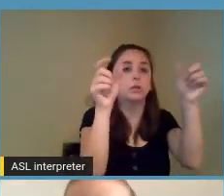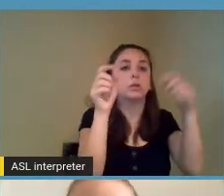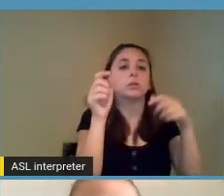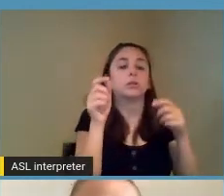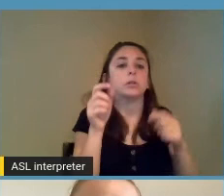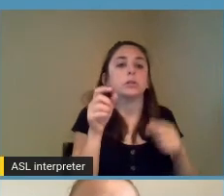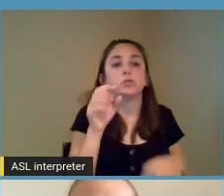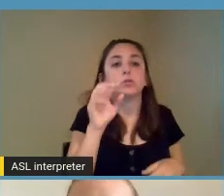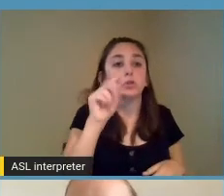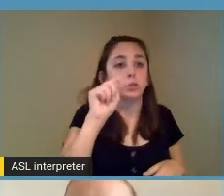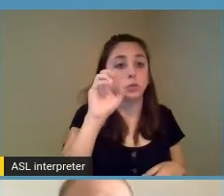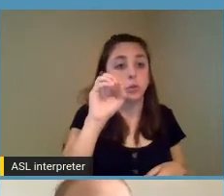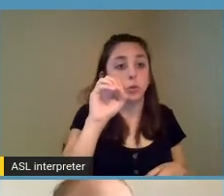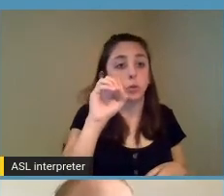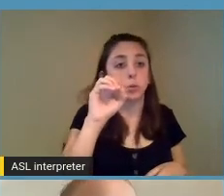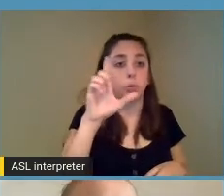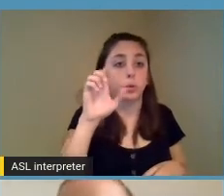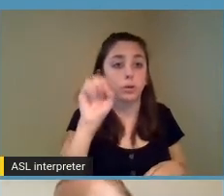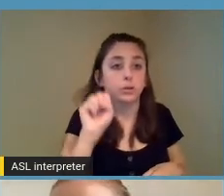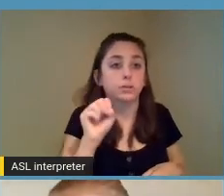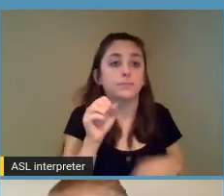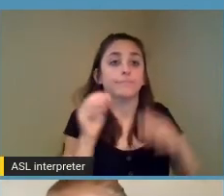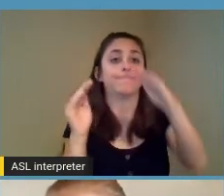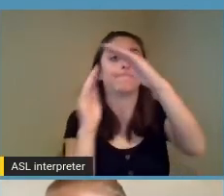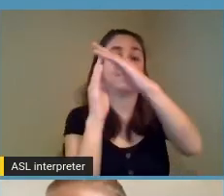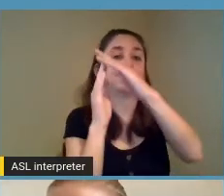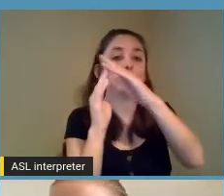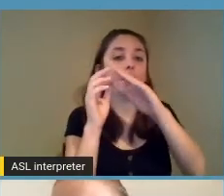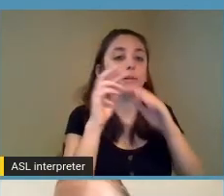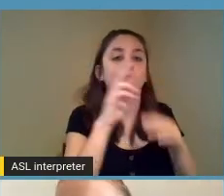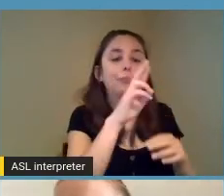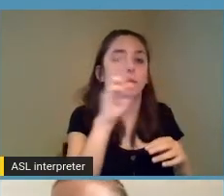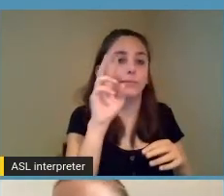much you can do if you're making music this would be a nightmare. Because there's not